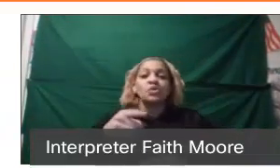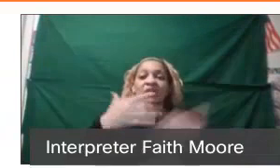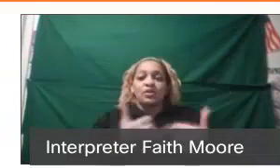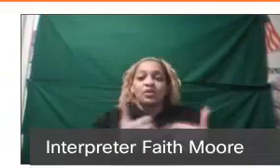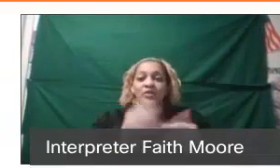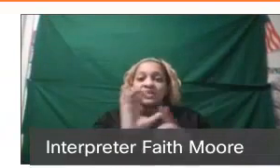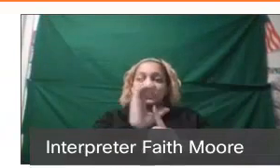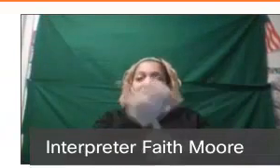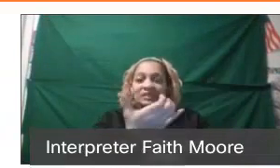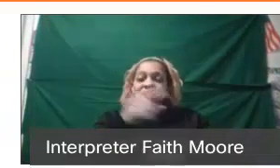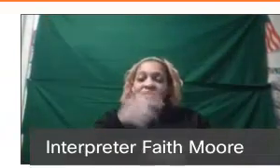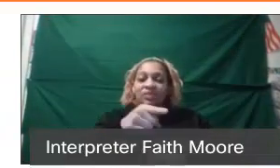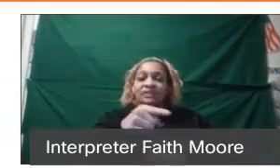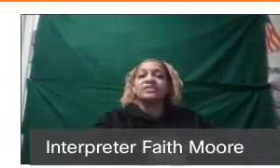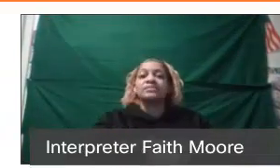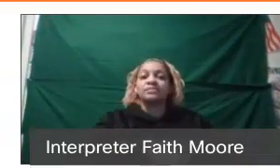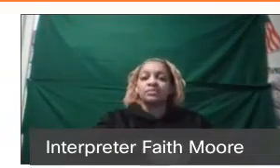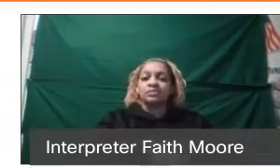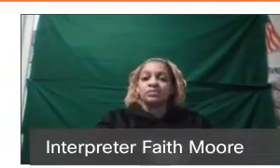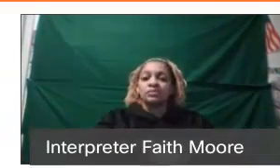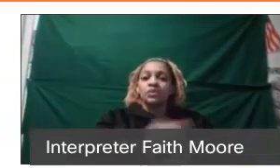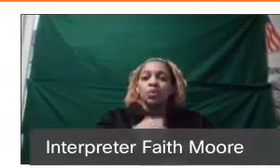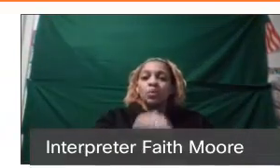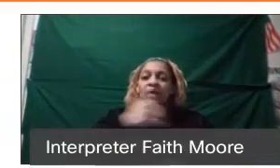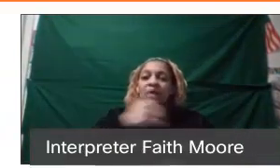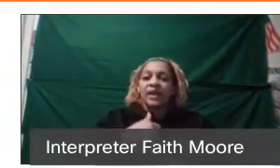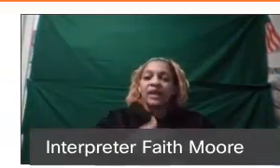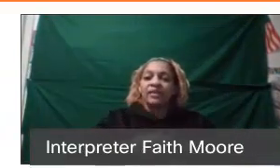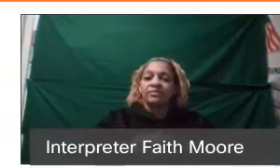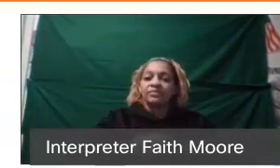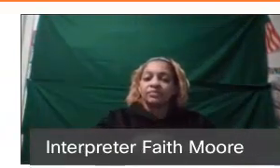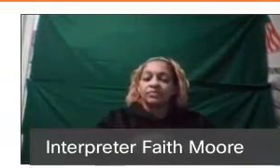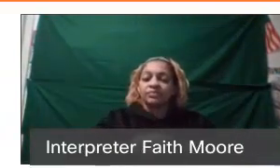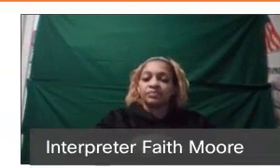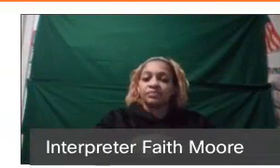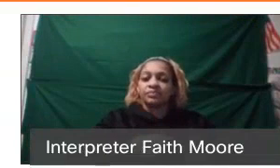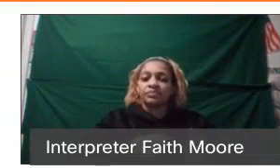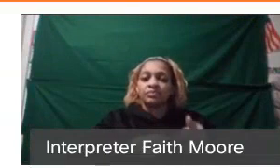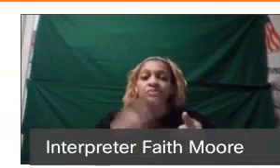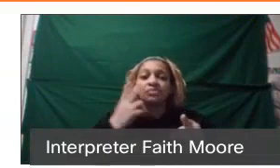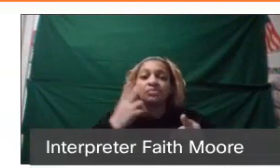Um, there's we have, if I could turn the line, the line work off here, you would see.